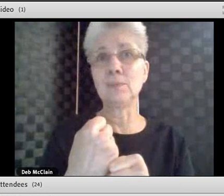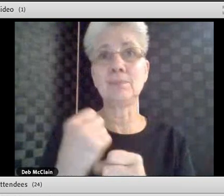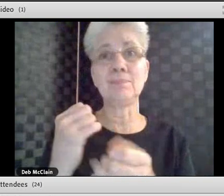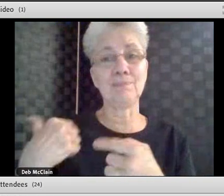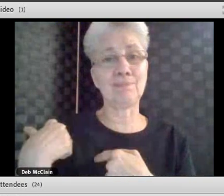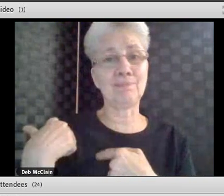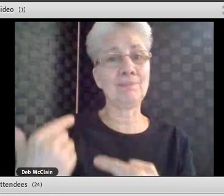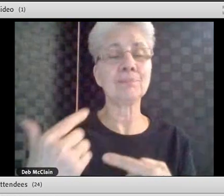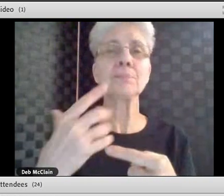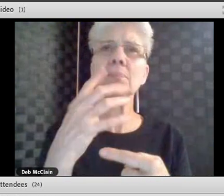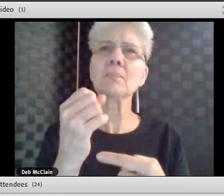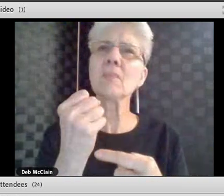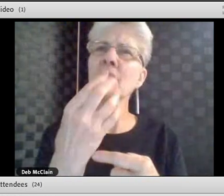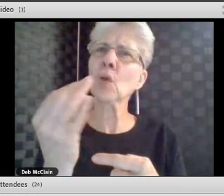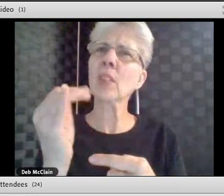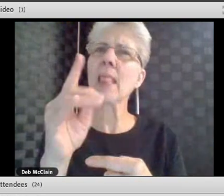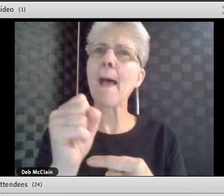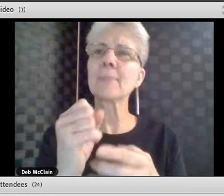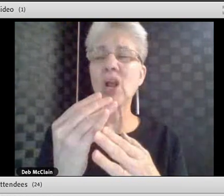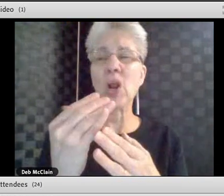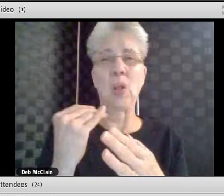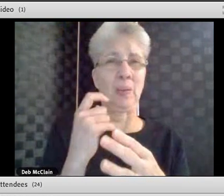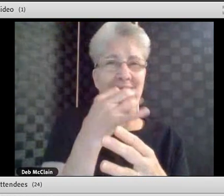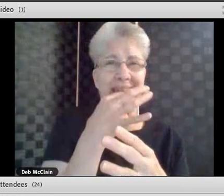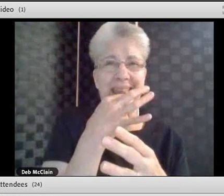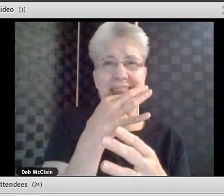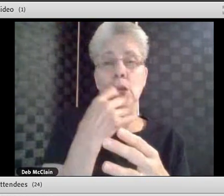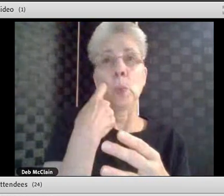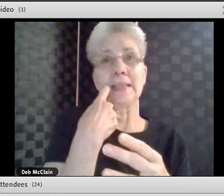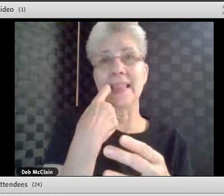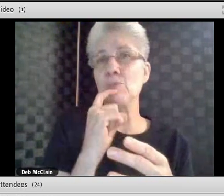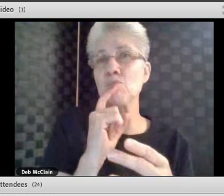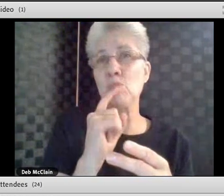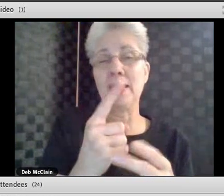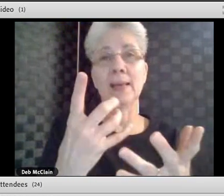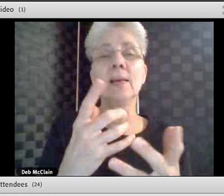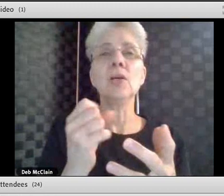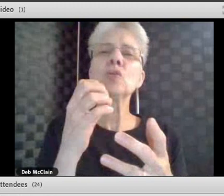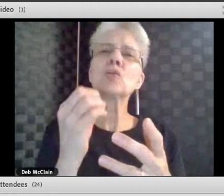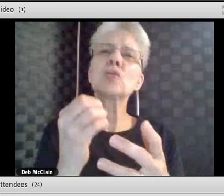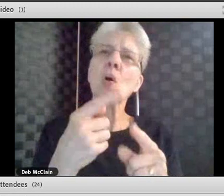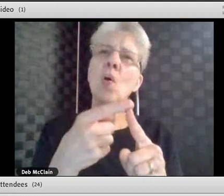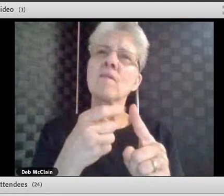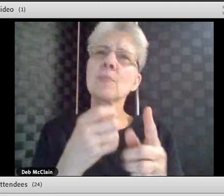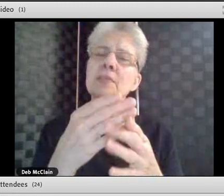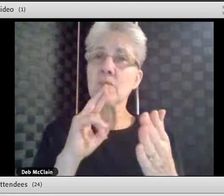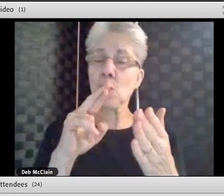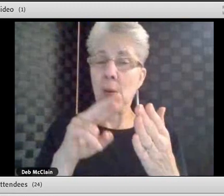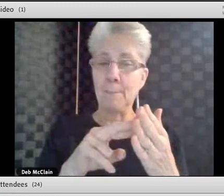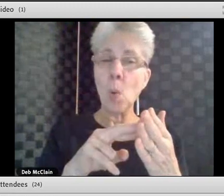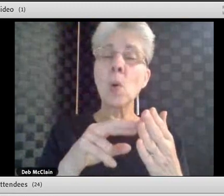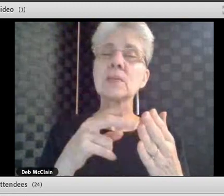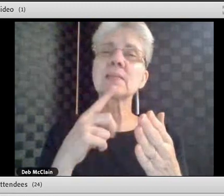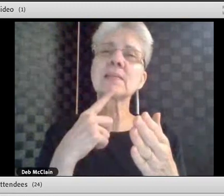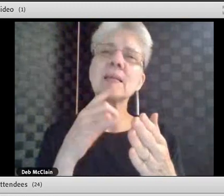you know, a little bit earlier but not too long ago, so from some of the reporting, you know, it says that there's going to be